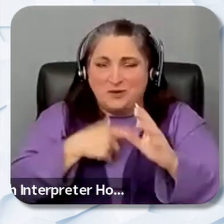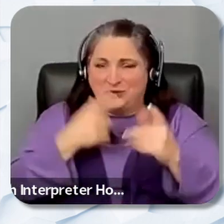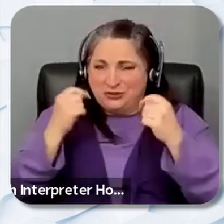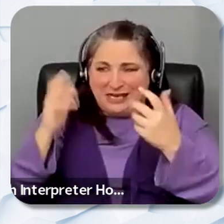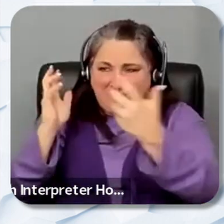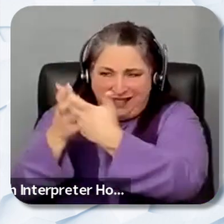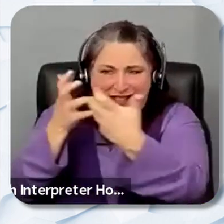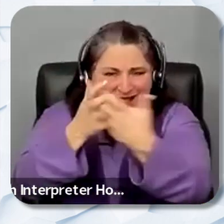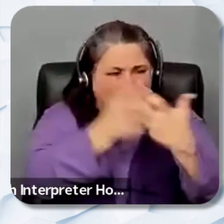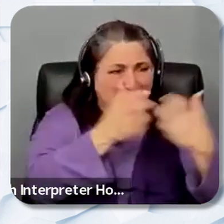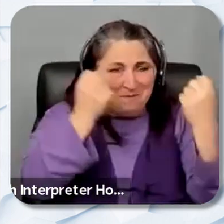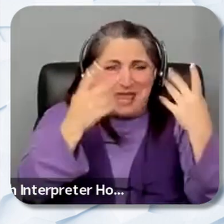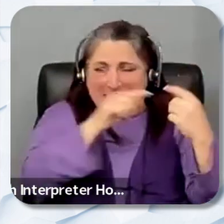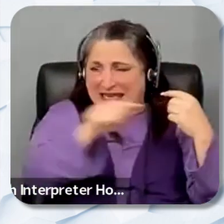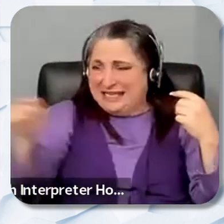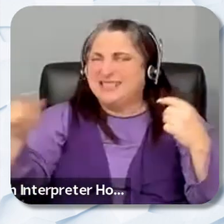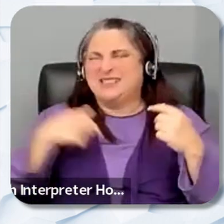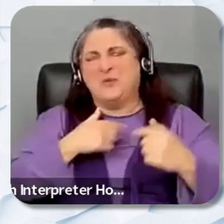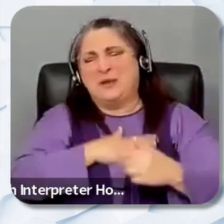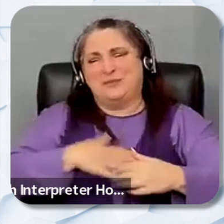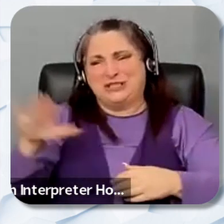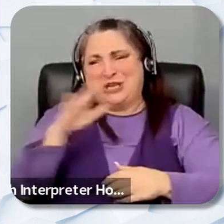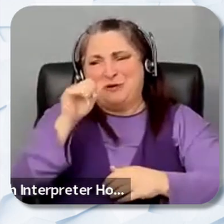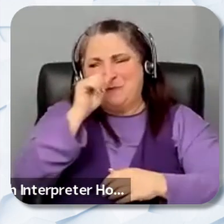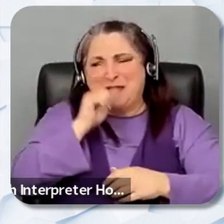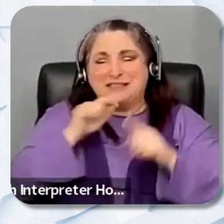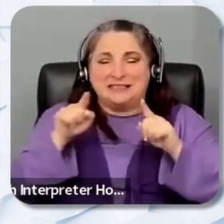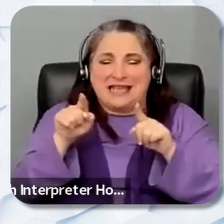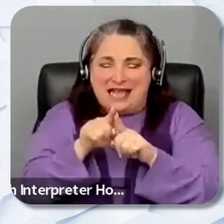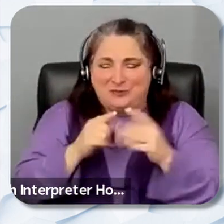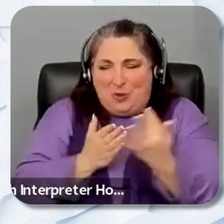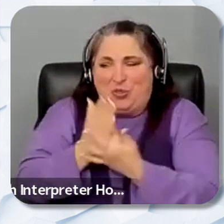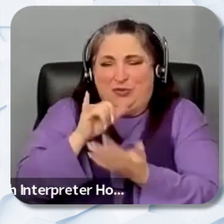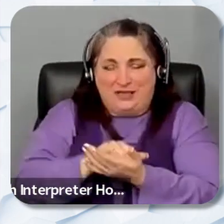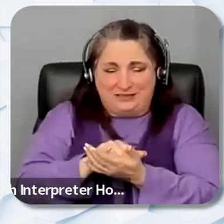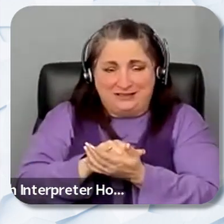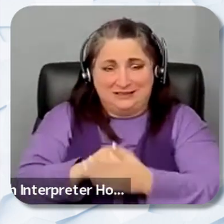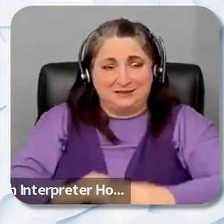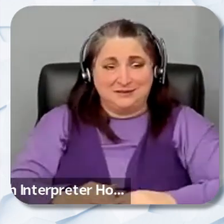So we really appreciate your patience as we move through this. So, "Why are district-affiliated